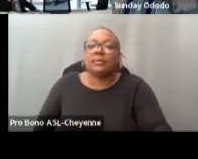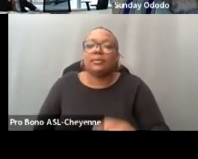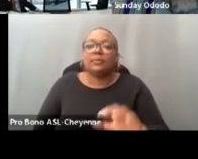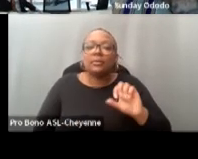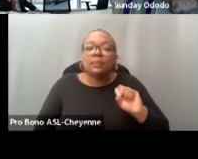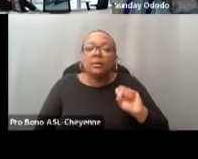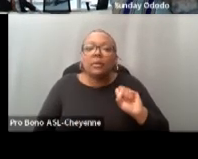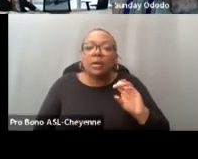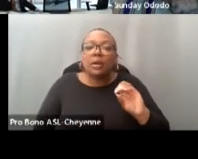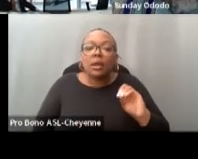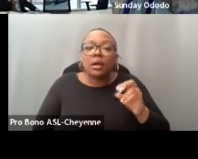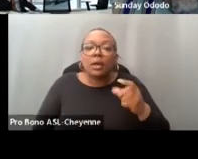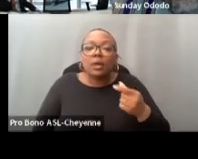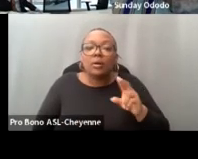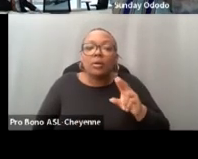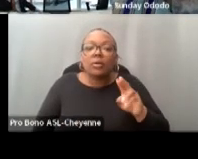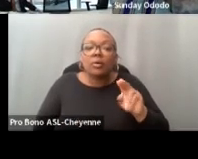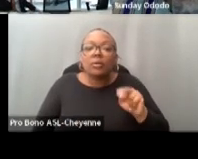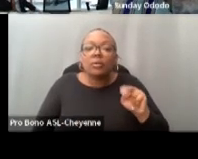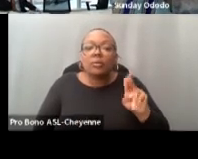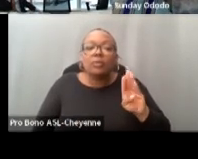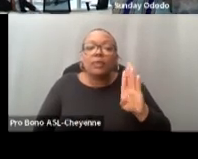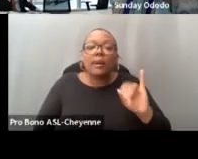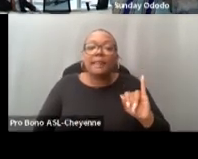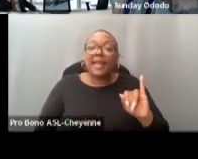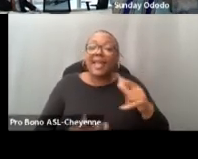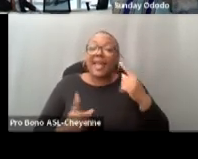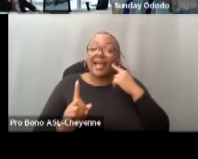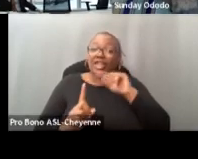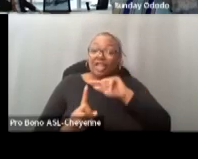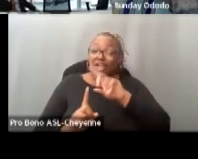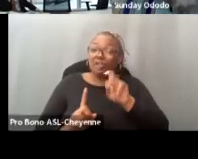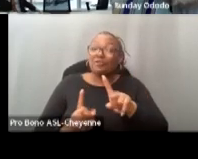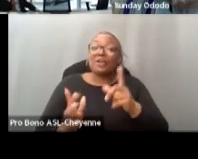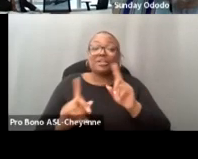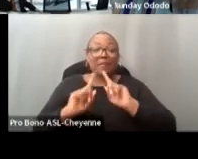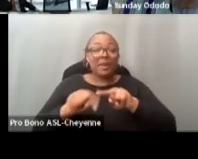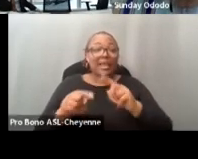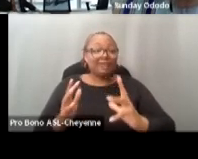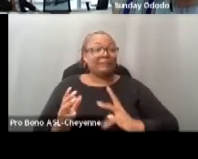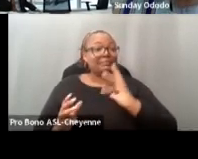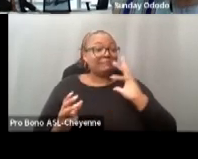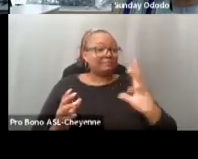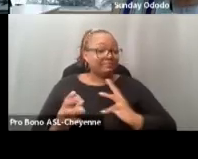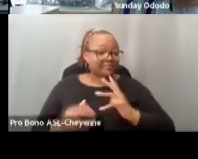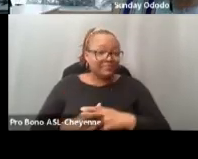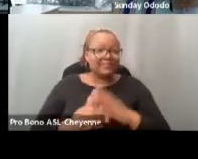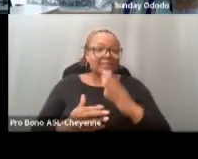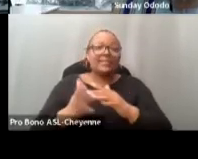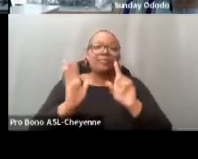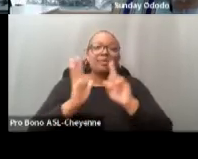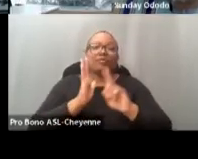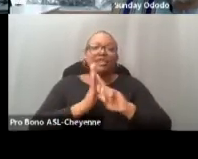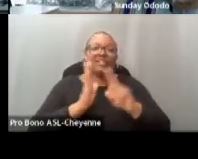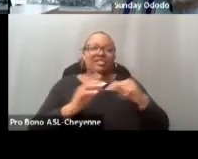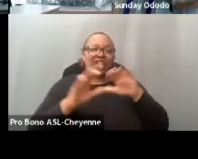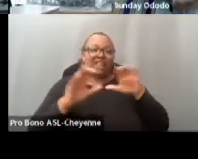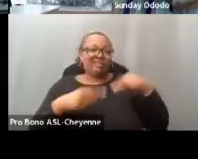I think your question eloquently showed some of the research I've done in the last, probably, 10 years,